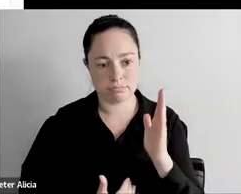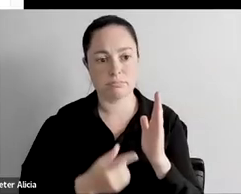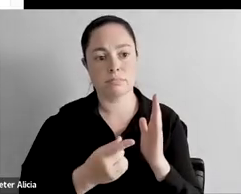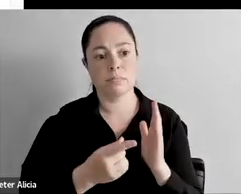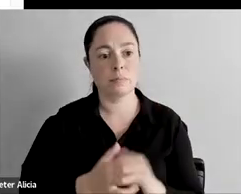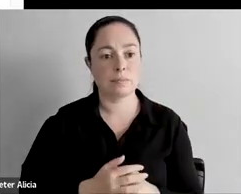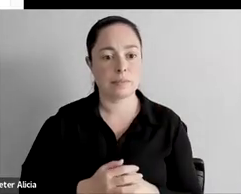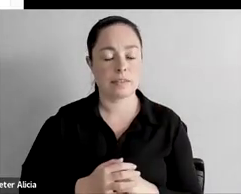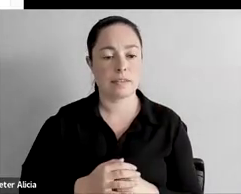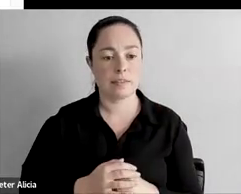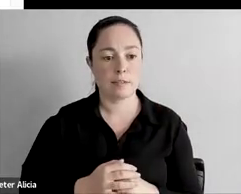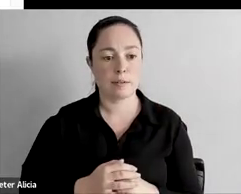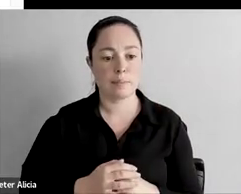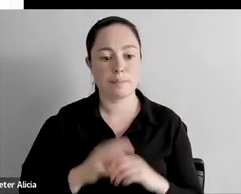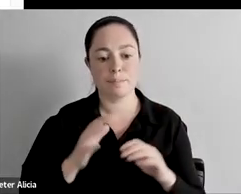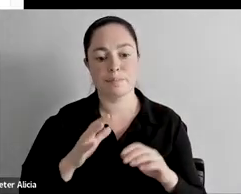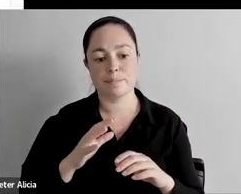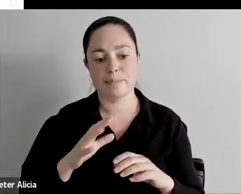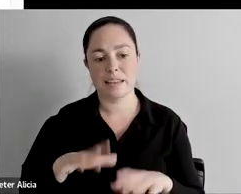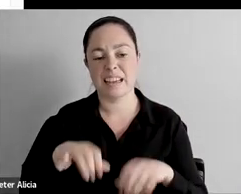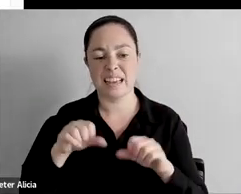It takes a minute to load often. I think